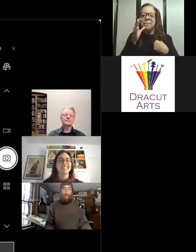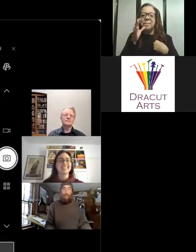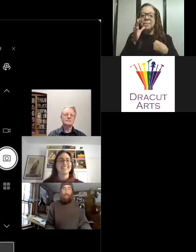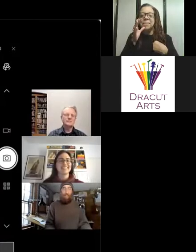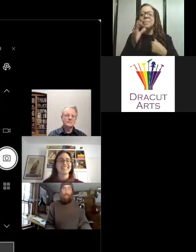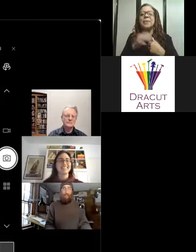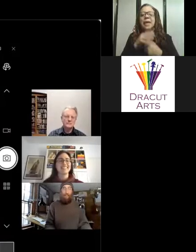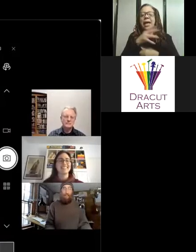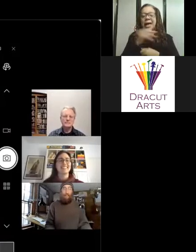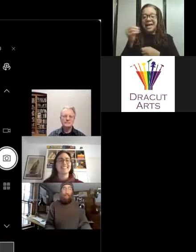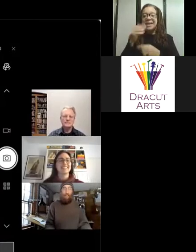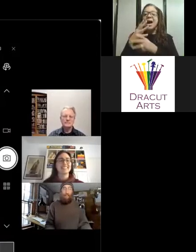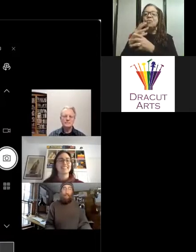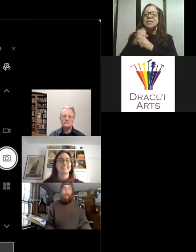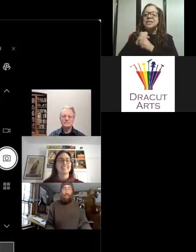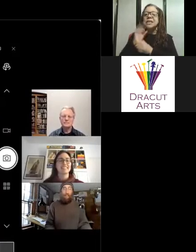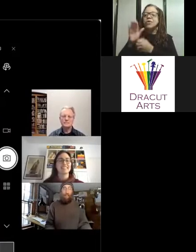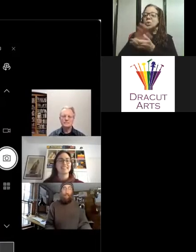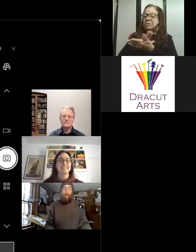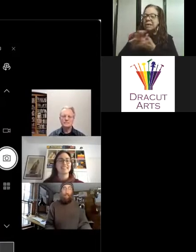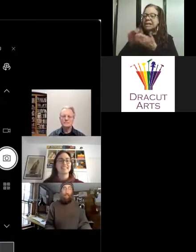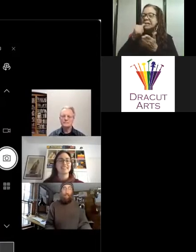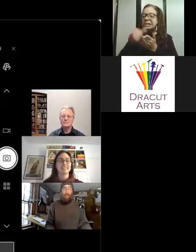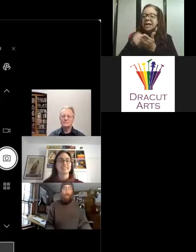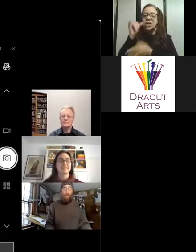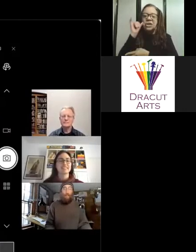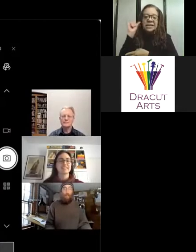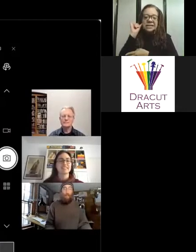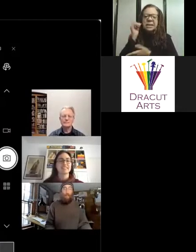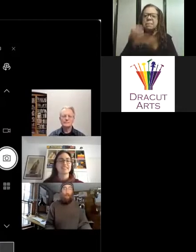"I received your kind letter yesterday perhaps it is foolish of me to write so